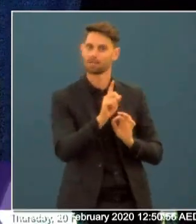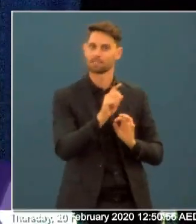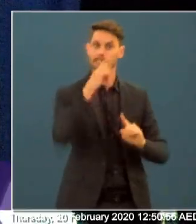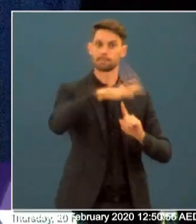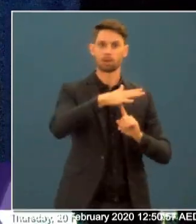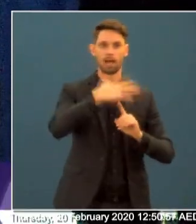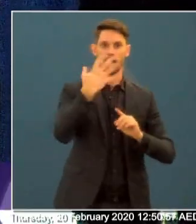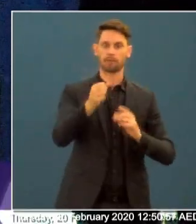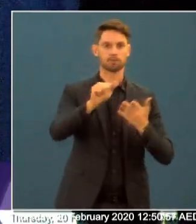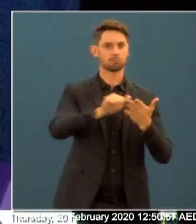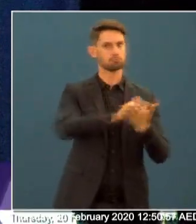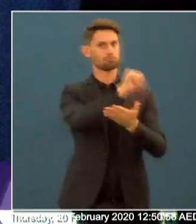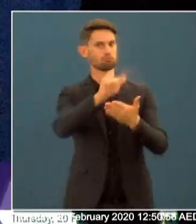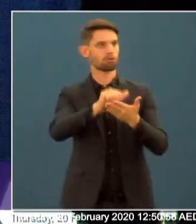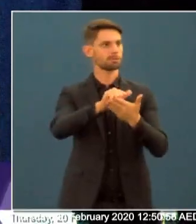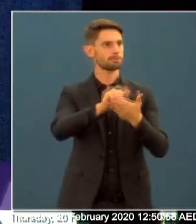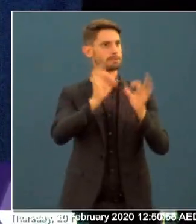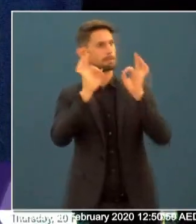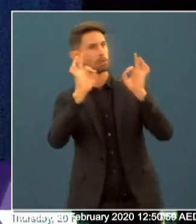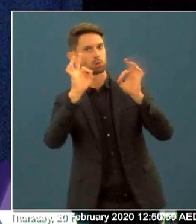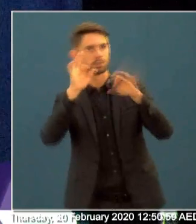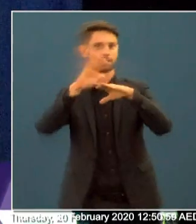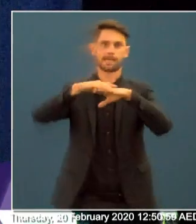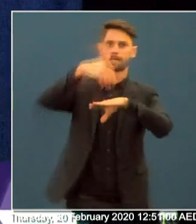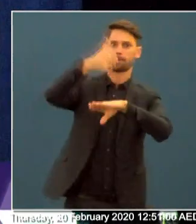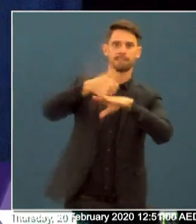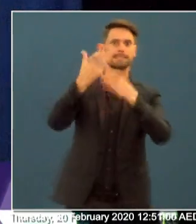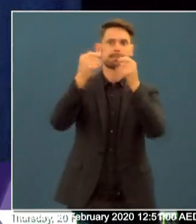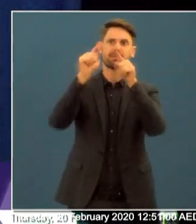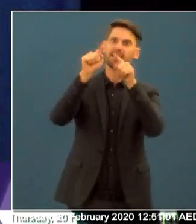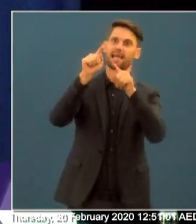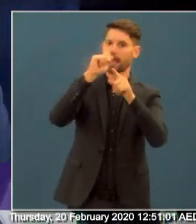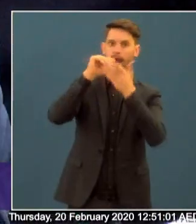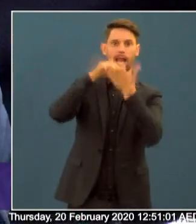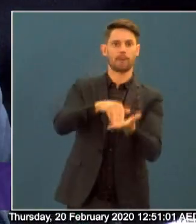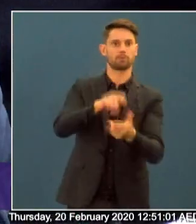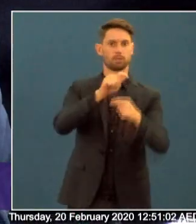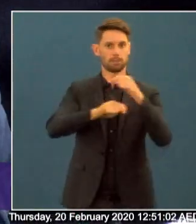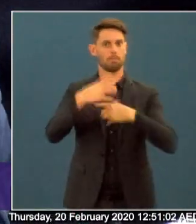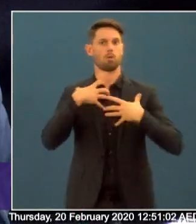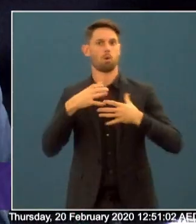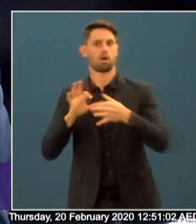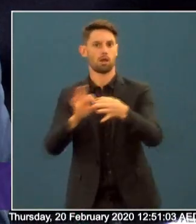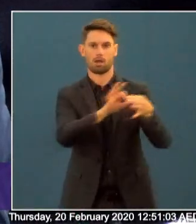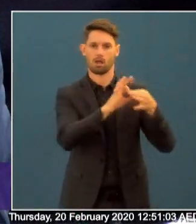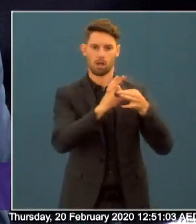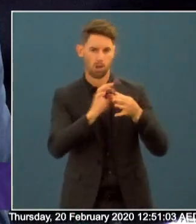So what's the structure that's needed to put that in place? My sense is what we need at the very highest levels